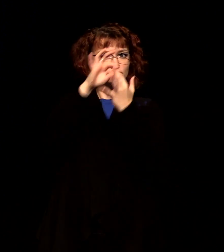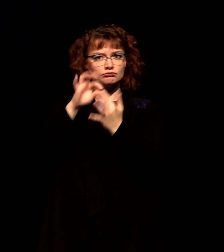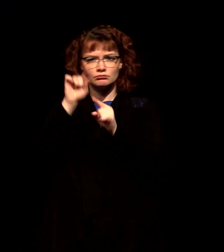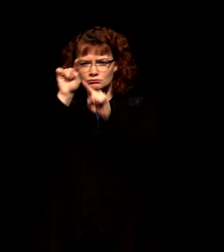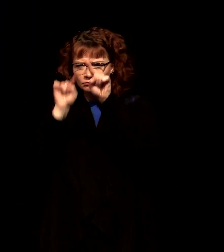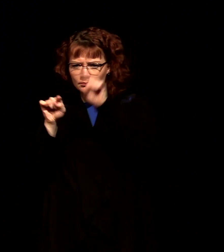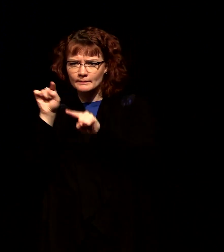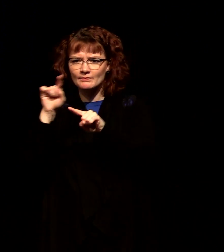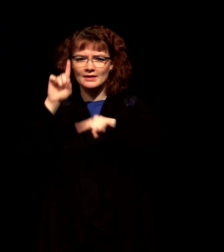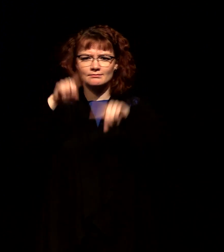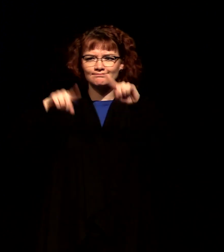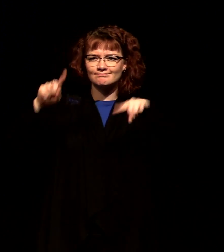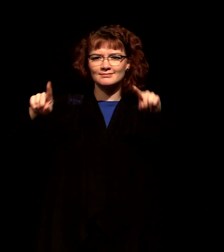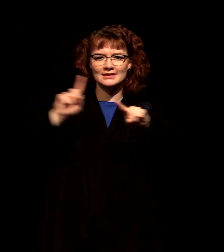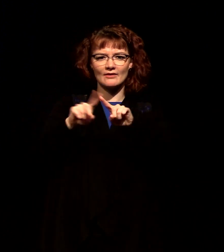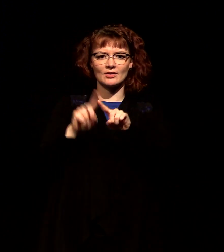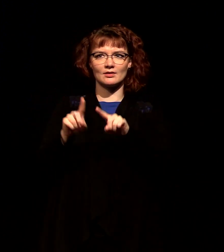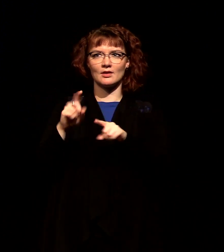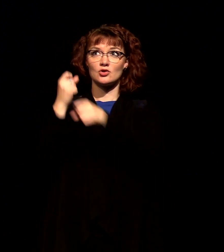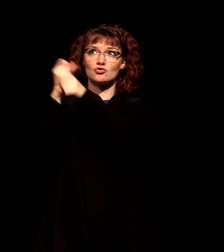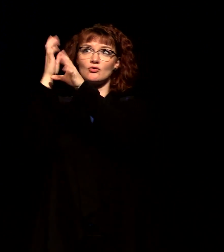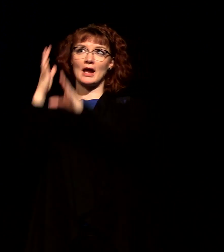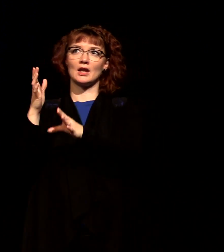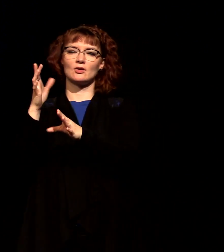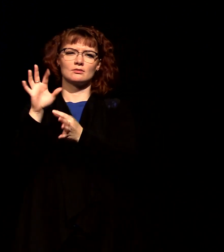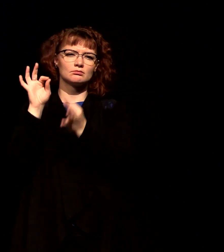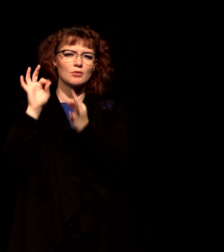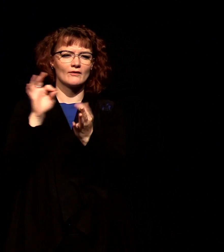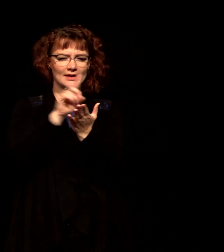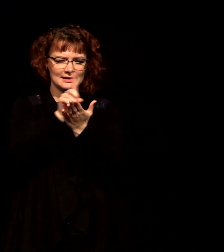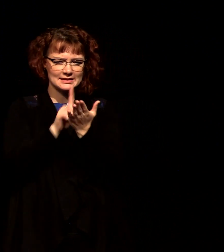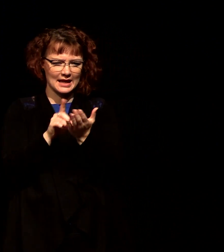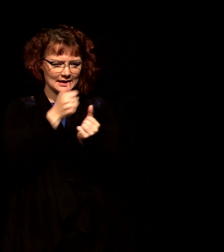to do in response to our Creator, in our own ordinary,